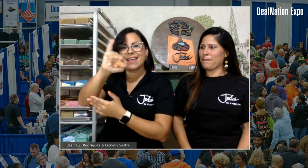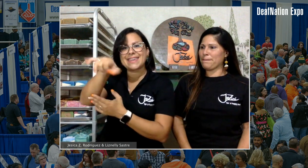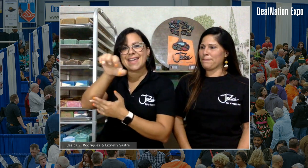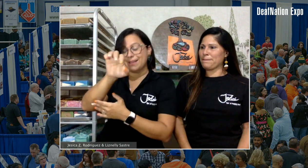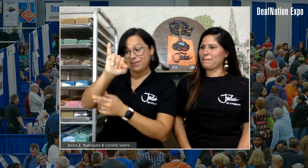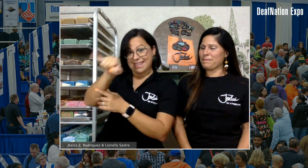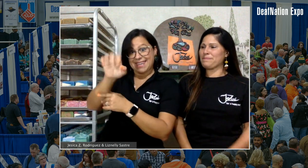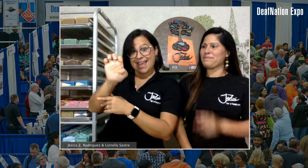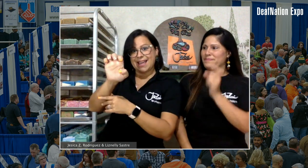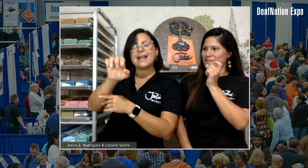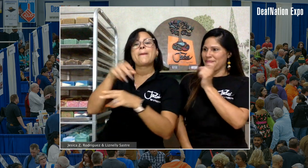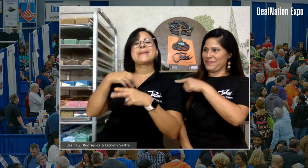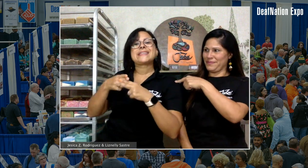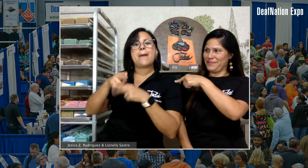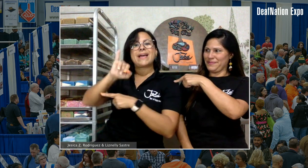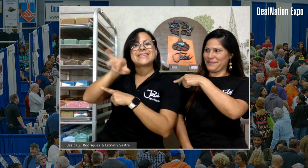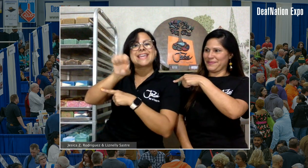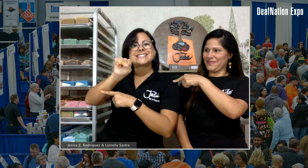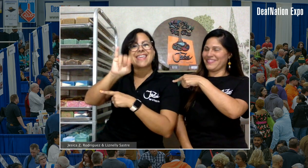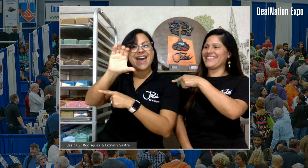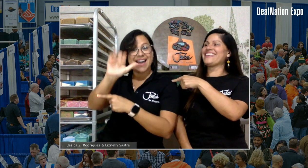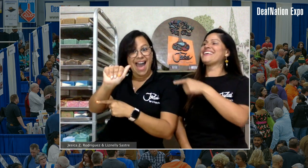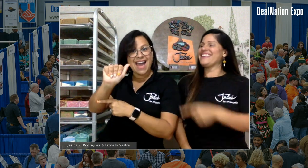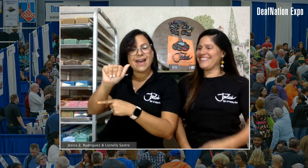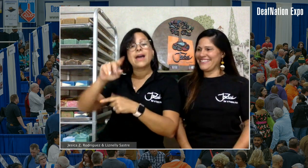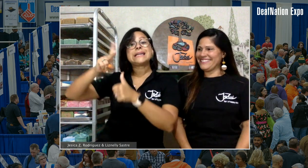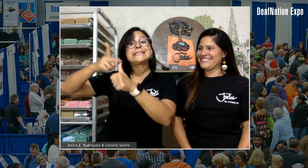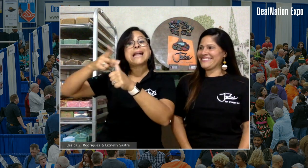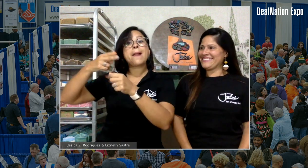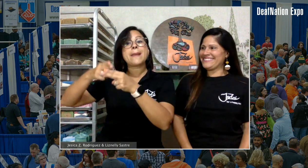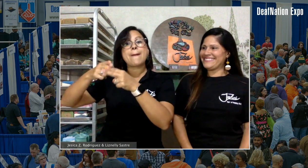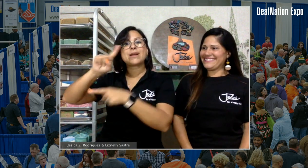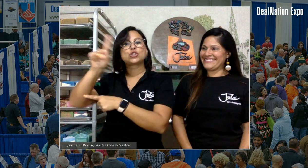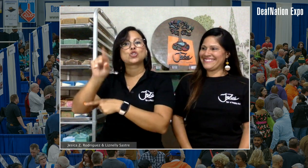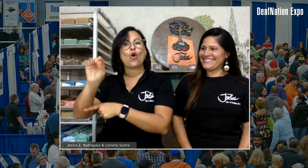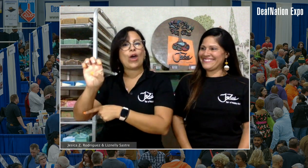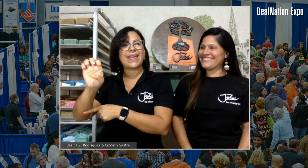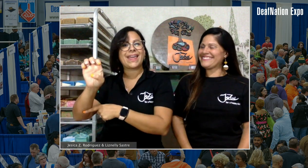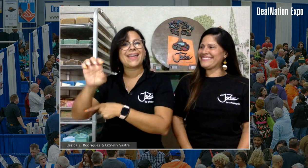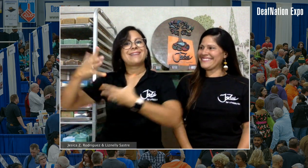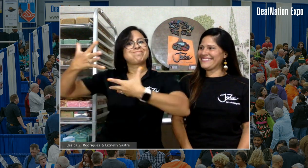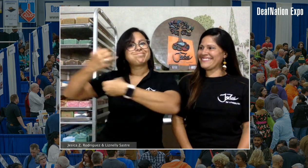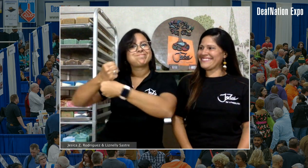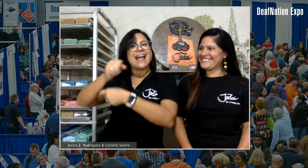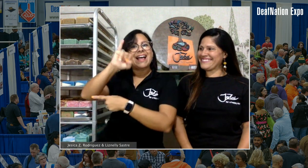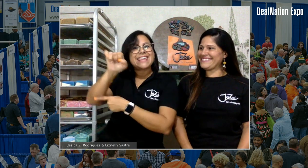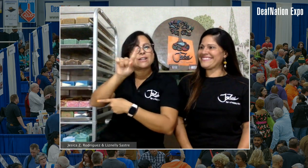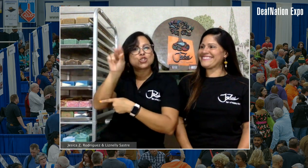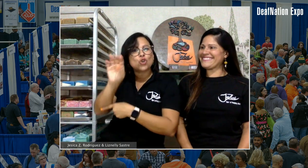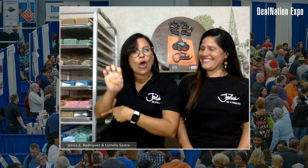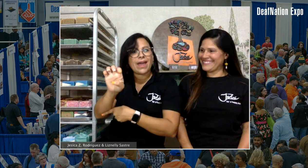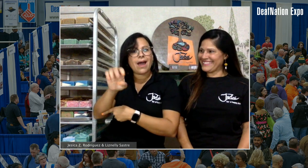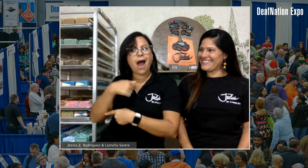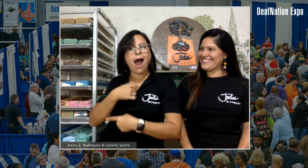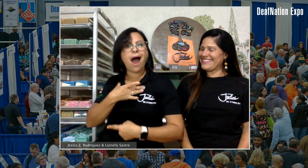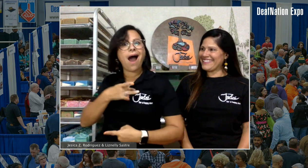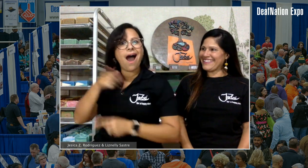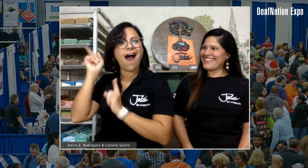Because Je stands for my name, Jesica, and my second name is Zoe, so why not bring them together to create JeZoe?